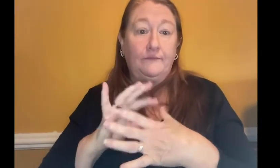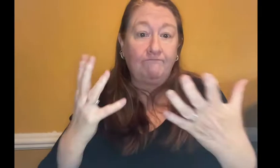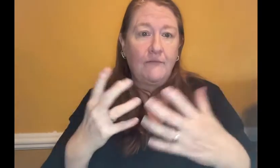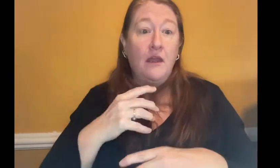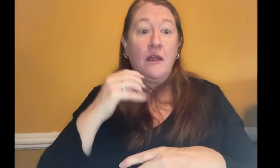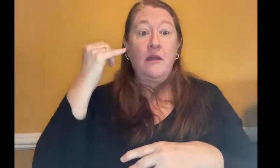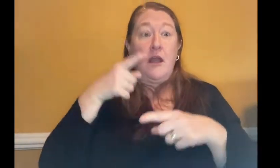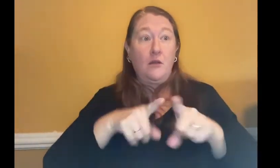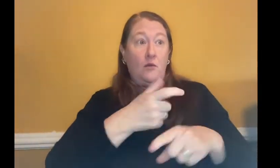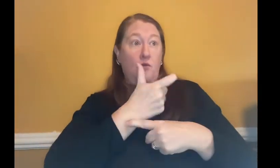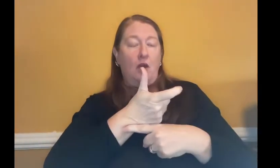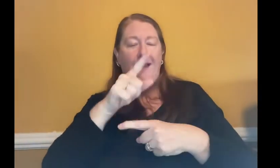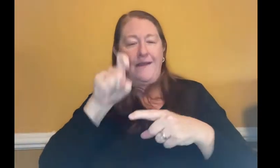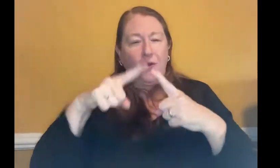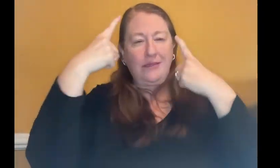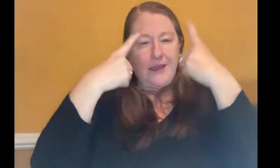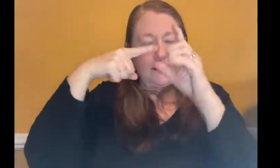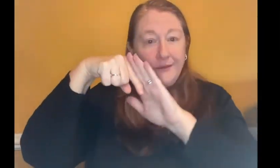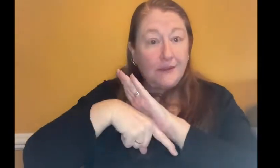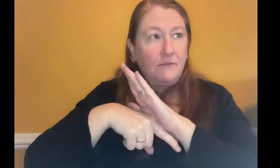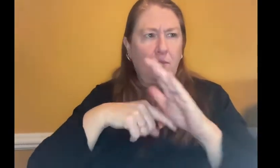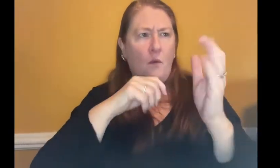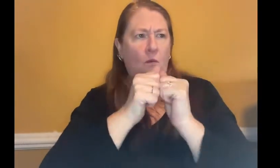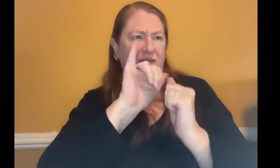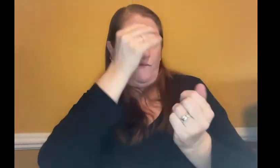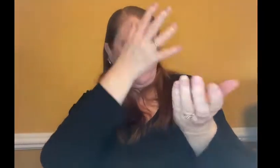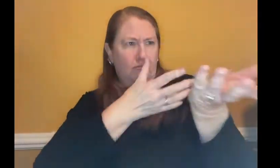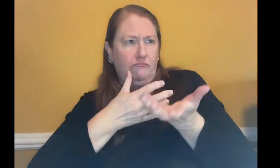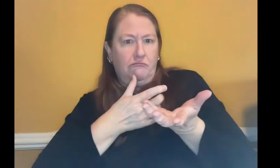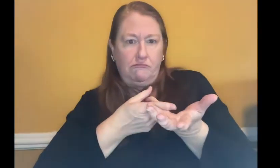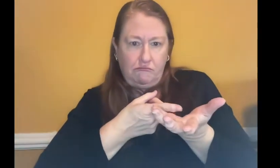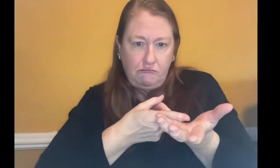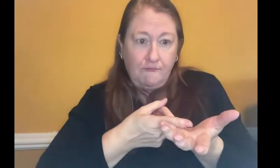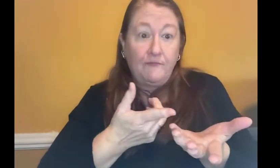so they think more deeply about the information presented.